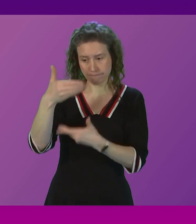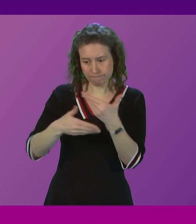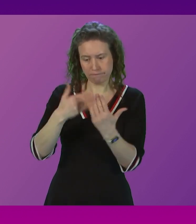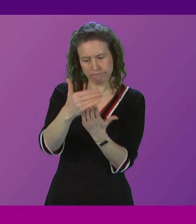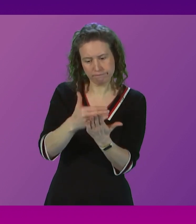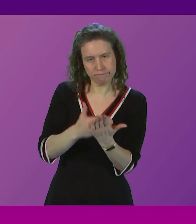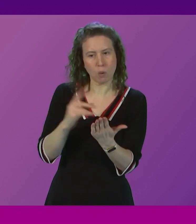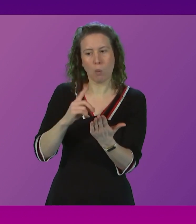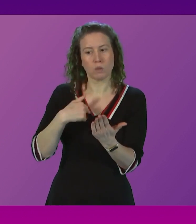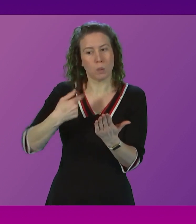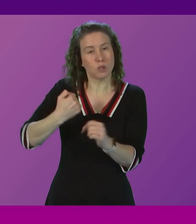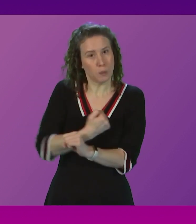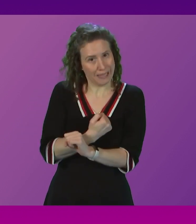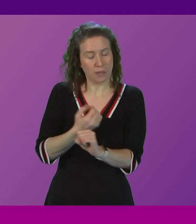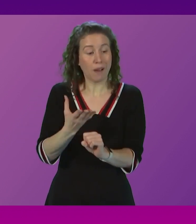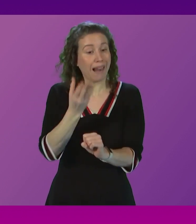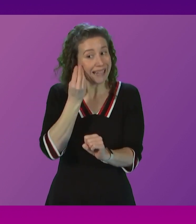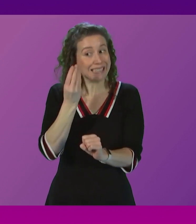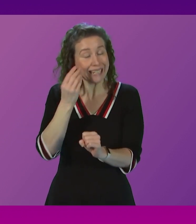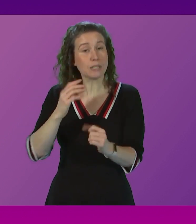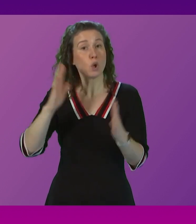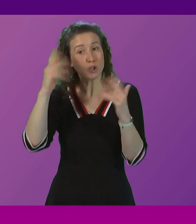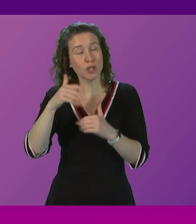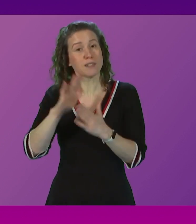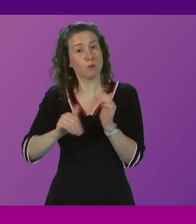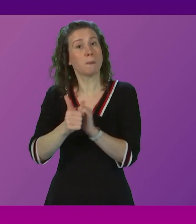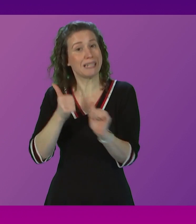that we are taking, after listening to the concerns of industry, to make the scheme